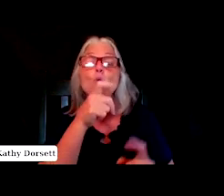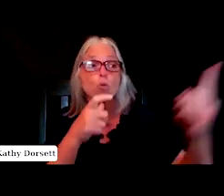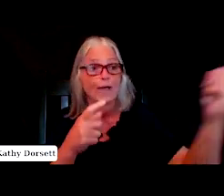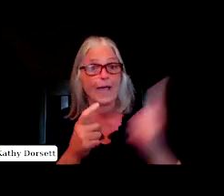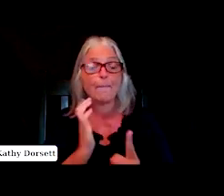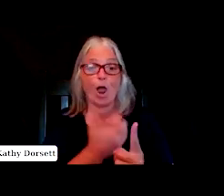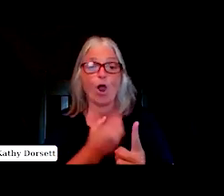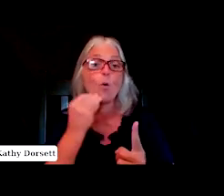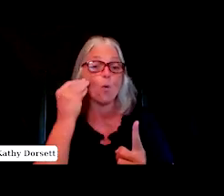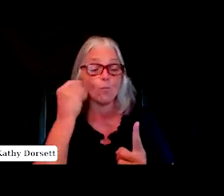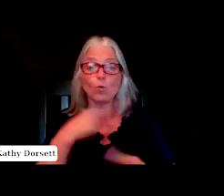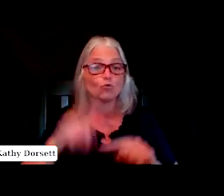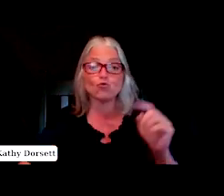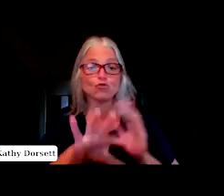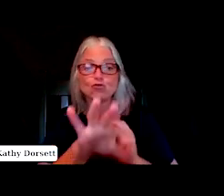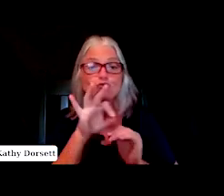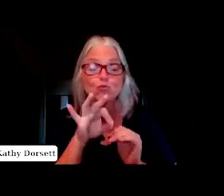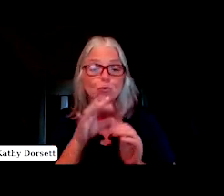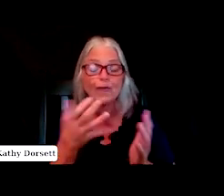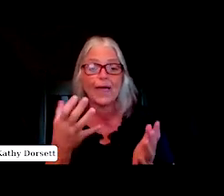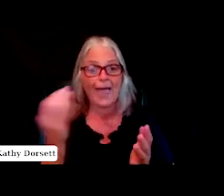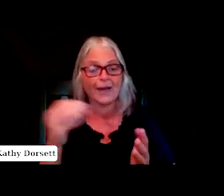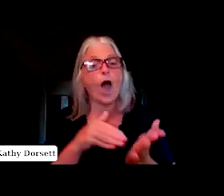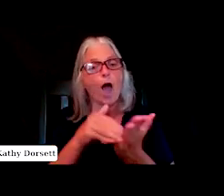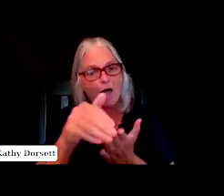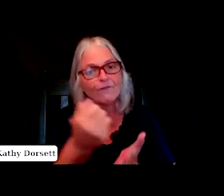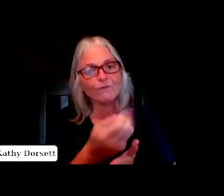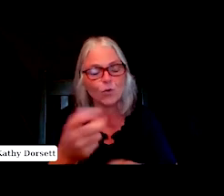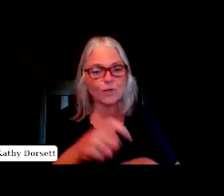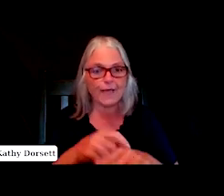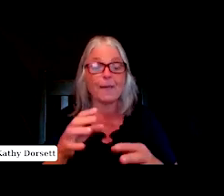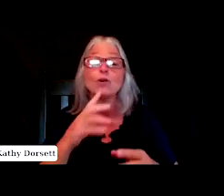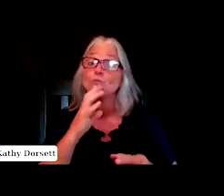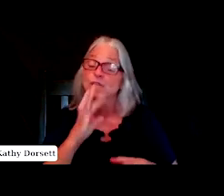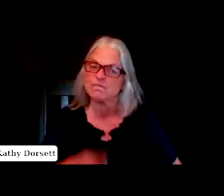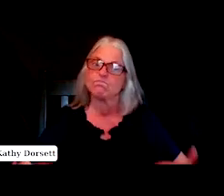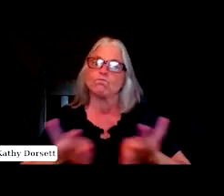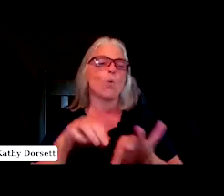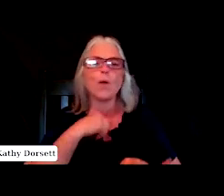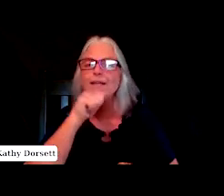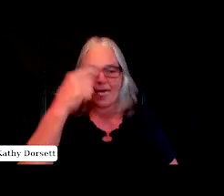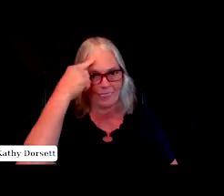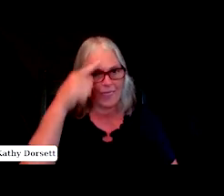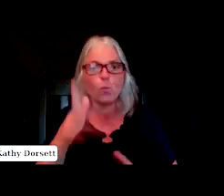And very often a couple of times critically, where we didn't think that he would live through it.